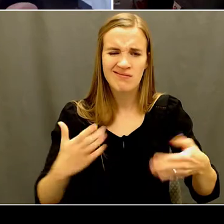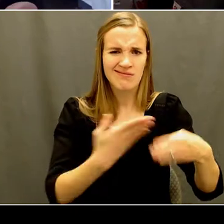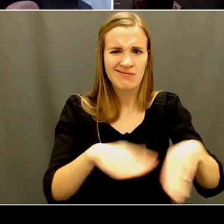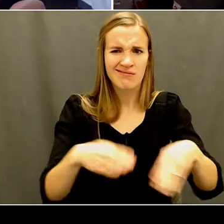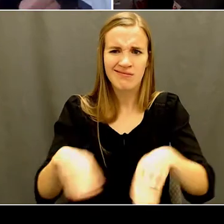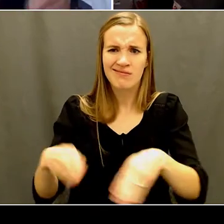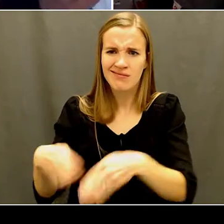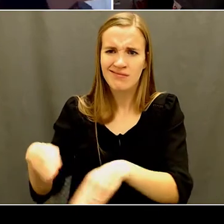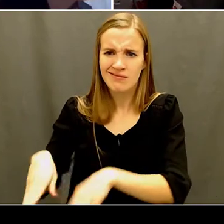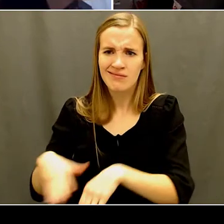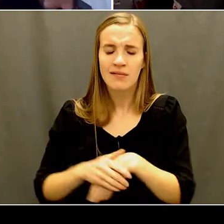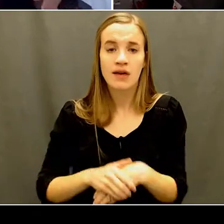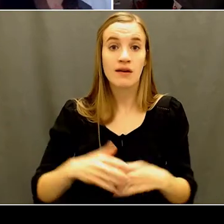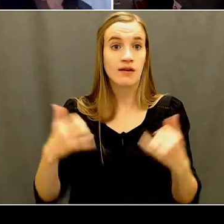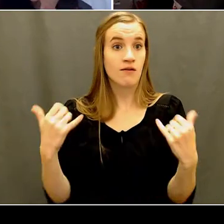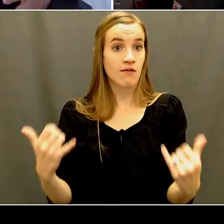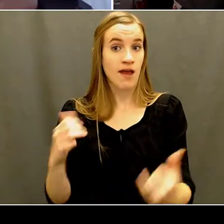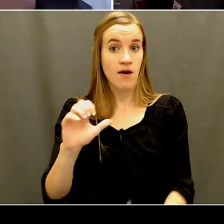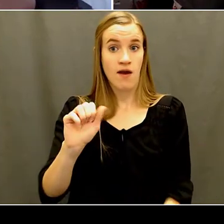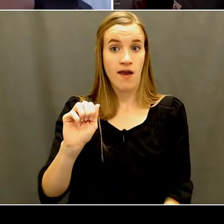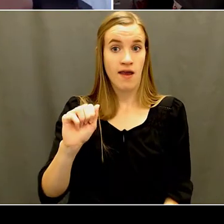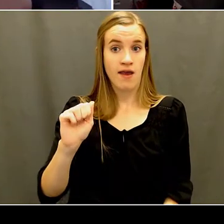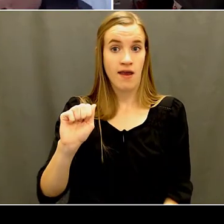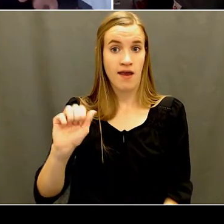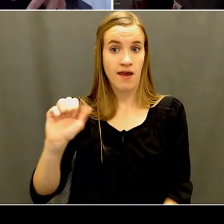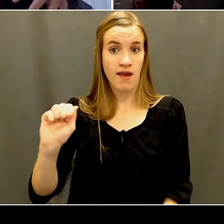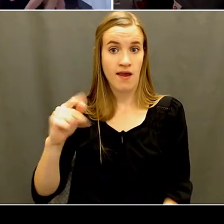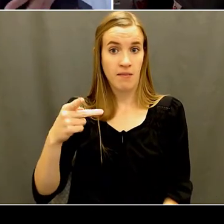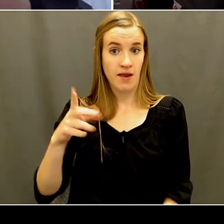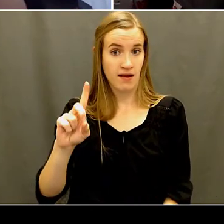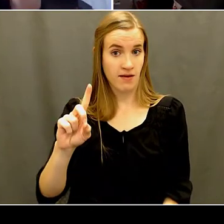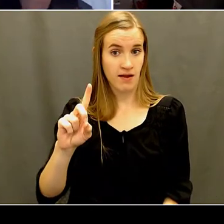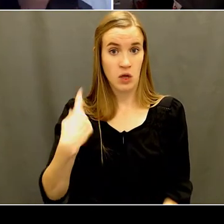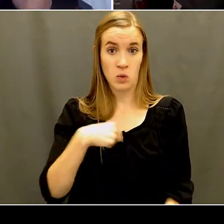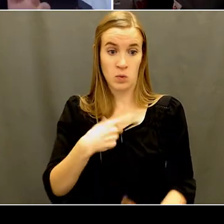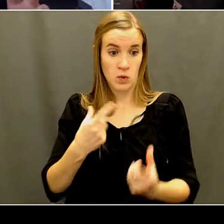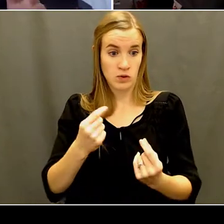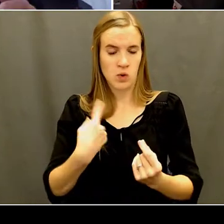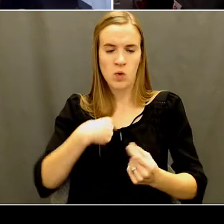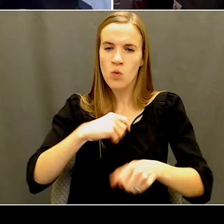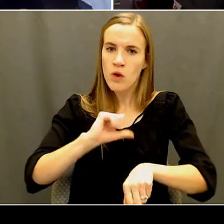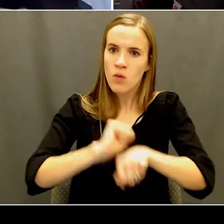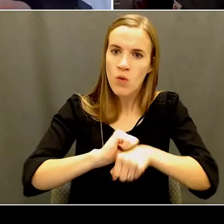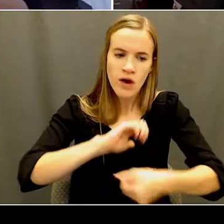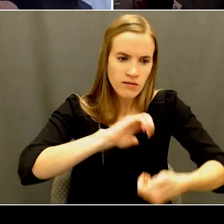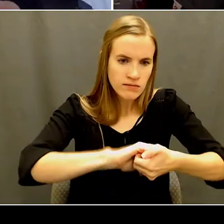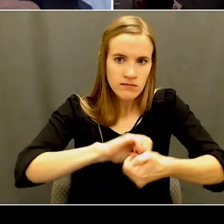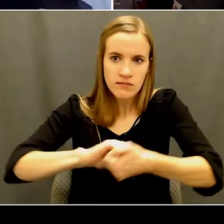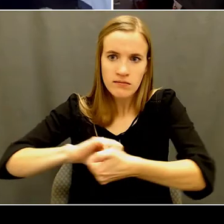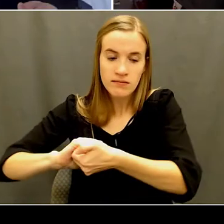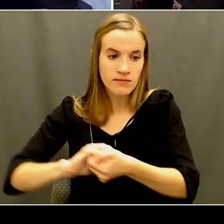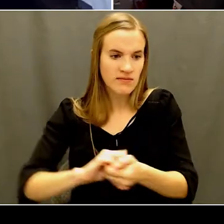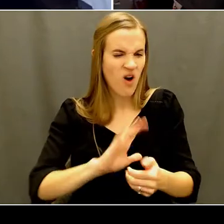organization, works across and with people who have vastly different